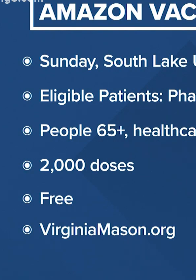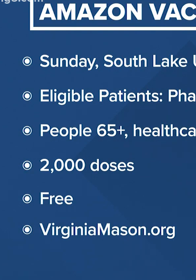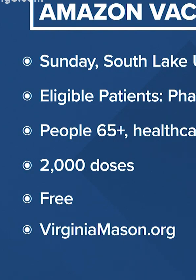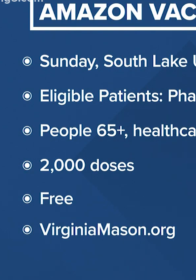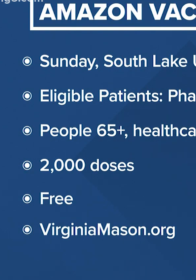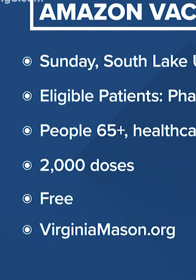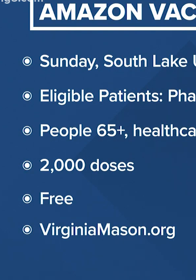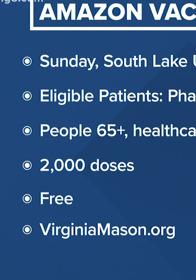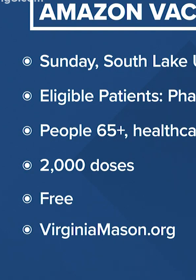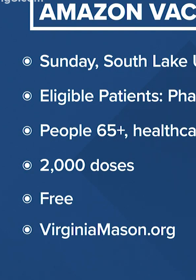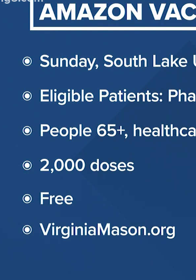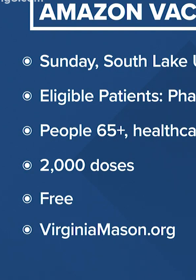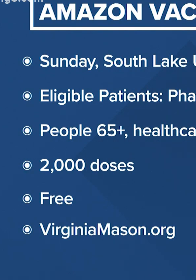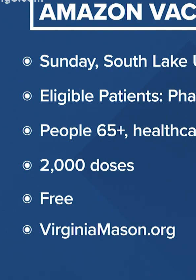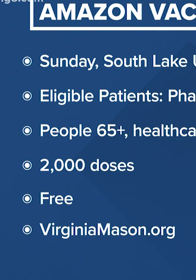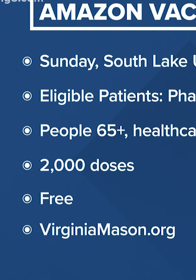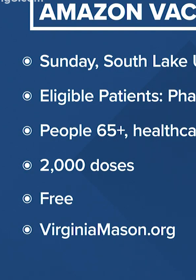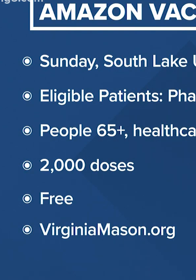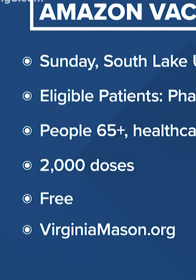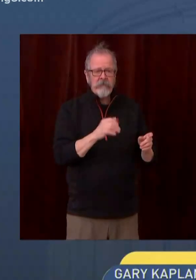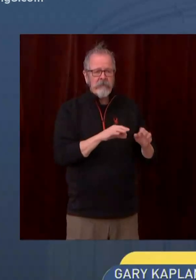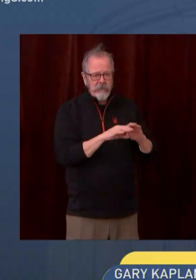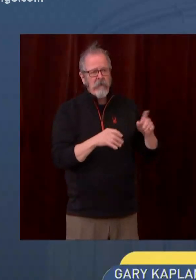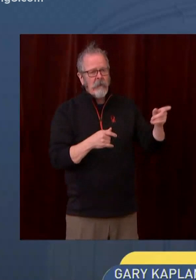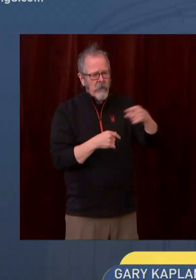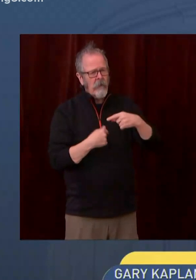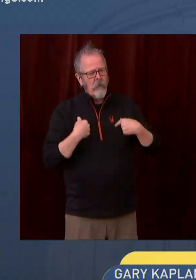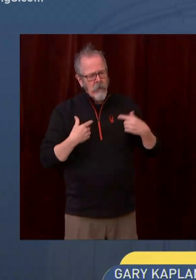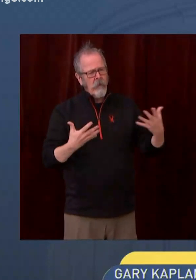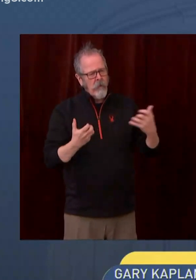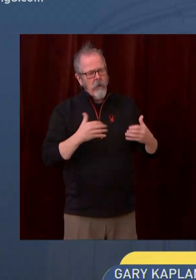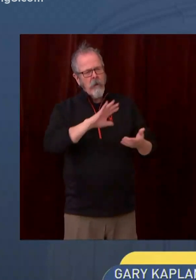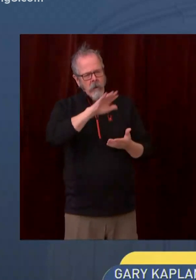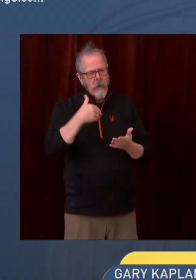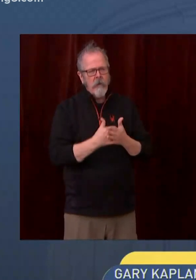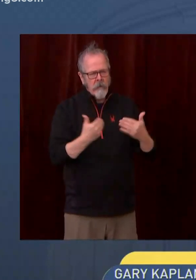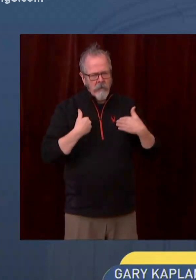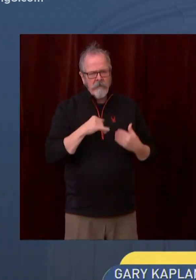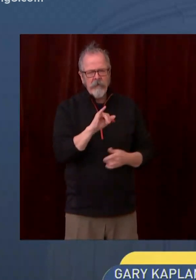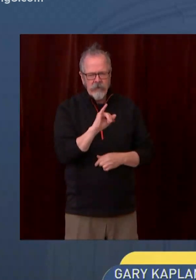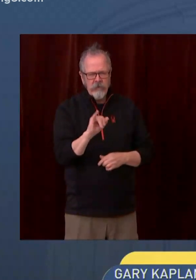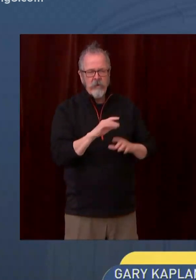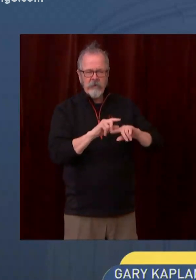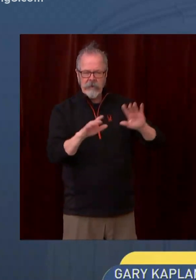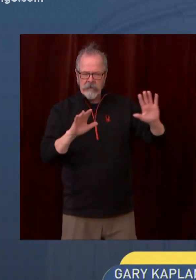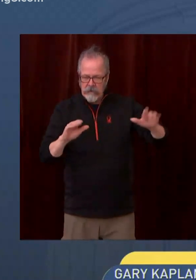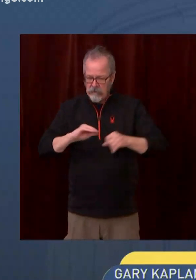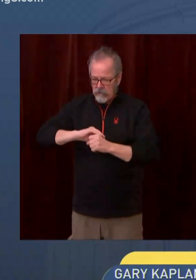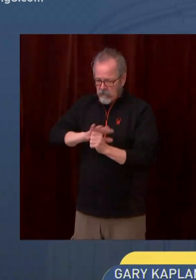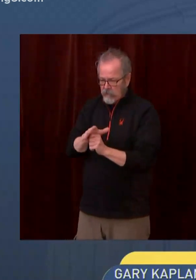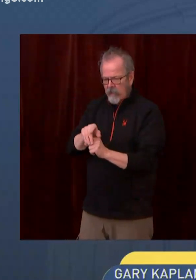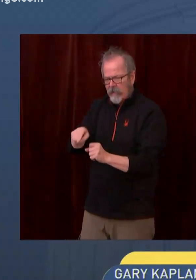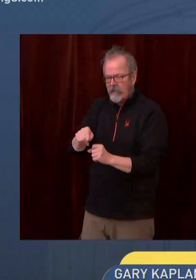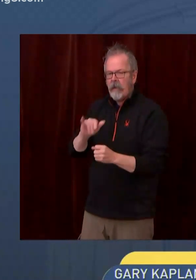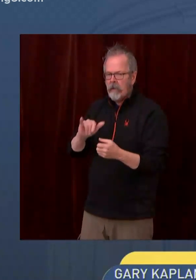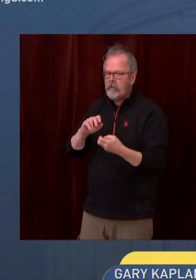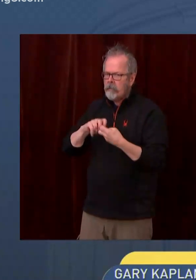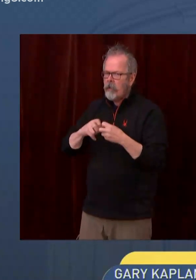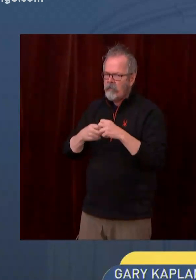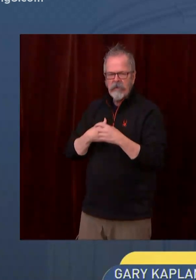HEALTH CARE WORKERS, FIRST RESPONDERS AND CAREGIVERS THEY HAVE 2000 DOSES AND THOSE HEALTH CARE WORKERS, FIRST RESPONDERS AND CAREGIVERS THEY HAVE 2000 DOSES AND THOSE WILL RESPONDERS AND CAREGIVERS THEY HAVE 2000 DOSES AND THOSE WILL RESPONDERS AND CAREGIVERS THEY HAVE 2000 DOSES AND THOSE WILL GO RESPONDERS AND CAREGIVERS THEY HAVE 2000 DOSES AND THOSE WILL GO QUICKLY. HAVE 2000 DOSES AND THOSE WILL GO QUICKLY. HAVE 2000 DOSES AND THOSE WILL GO QUICKLY. YOU HAVE 2000 DOSES AND THOSE WILL GO QUICKLY. YOU DON'T HAVE 2000 DOSES AND THOSE WILL GO QUICKLY. YOU DON'T NEED HAVE 2000 DOSES AND THOSE WILL GO QUICKLY. YOU DON'T NEED INSURANCE. GO QUICKLY. YOU DON'T NEED INSURANCE. GO QUICKLY. YOU DON'T NEED INSURANCE. IT'S GO QUICKLY. YOU DON'T NEED INSURANCE. IT'S FREE. YOU DON'T NEED INSURANCE. IT'S FREE. YOU DON'T NEED INSURANCE. IT'S FREE. YOU YOU DON'T NEED INSURANCE. IT'S FREE. YOU CAN YOU DON'T NEED INSURANCE. IT'S FREE. YOU CAN PUT YOU DON'T NEED INSURANCE. IT'S FREE. YOU CAN PUT YOUR YOU DON'T NEED INSURANCE. IT'S FREE. YOU CAN PUT YOUR NAME YOU DON'T NEED INSURANCE. IT'S FREE. YOU CAN PUT YOUR NAME ON YOU DON'T NEED INSURANCE. IT'S FREE. YOU CAN PUT YOUR NAME ON A IT'S FREE. YOU CAN PUT YOUR NAME ON A IT'S FREE. YOU CAN PUT YOUR NAME ON A WAITING IT'S FREE. YOU CAN PUT YOUR NAME ON A WAITING LIST IT'S FREE. YOU CAN PUT YOUR NAME ON A WAITING LIST AT IT'S FREE. YOU CAN PUT YOUR NAME ON A WAITING LIST AT VIRGINIAMASON YOU CAN PUT YOUR NAME ON A WAITING LIST AT VIRGINIAMASON YOU CAN PUT YOUR NAME ON A WAITING LIST AT VIRGINIAMASON DOG YOU CAN PUT YOUR NAME ON A WAITING LIST AT VIRGINIAMASON DOG AND YOU CAN PUT YOUR NAME ON A WAITING LIST AT VIRGINIAMASON DOG AND THEY'LL YOU CAN PUT YOUR NAME ON A WAITING LIST AT VIRGINIAMASON DOG AND THEY'LL REACH YOU CAN PUT YOUR NAME ON A WAITING LIST AT VIRGINIAMASON DOG AND THEY'LL REACH OUT YOU CAN PUT YOUR NAME ON A WAITING LIST AT VIRGINIAMASON DOG AND THEY'LL REACH OUT TO WAITING LIST AT VIRGINIAMASON DOG AND THEY'LL REACH OUT TO WAITING LIST AT VIRGINIAMASON DOG AND THEY'LL REACH OUT TO YOU WAITING LIST AT VIRGINIAMASON DOG AND THEY'LL REACH OUT TO YOU IF WAITING LIST AT VIRGINIAMASON DOG AND THEY'LL REACH OUT TO YOU IF THEY